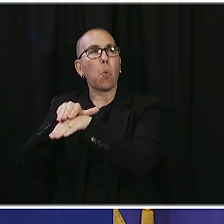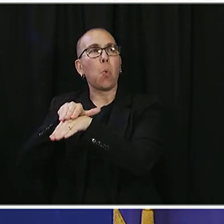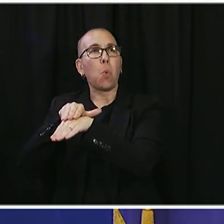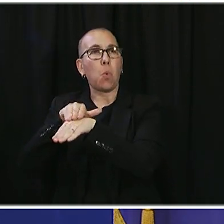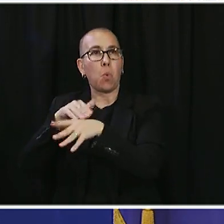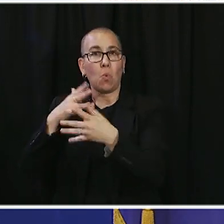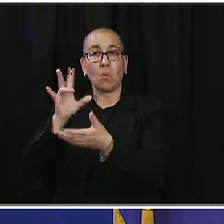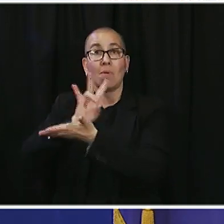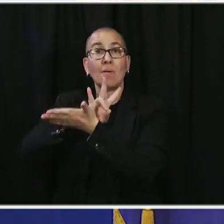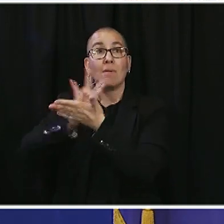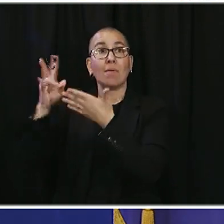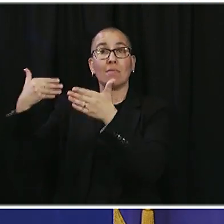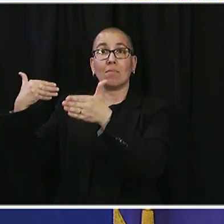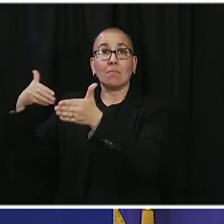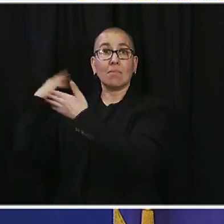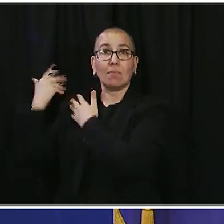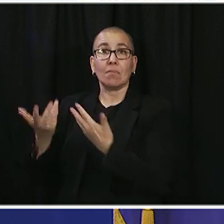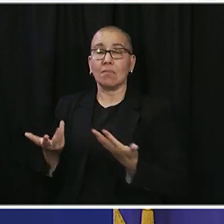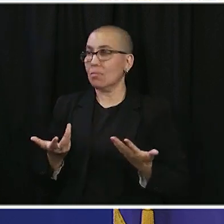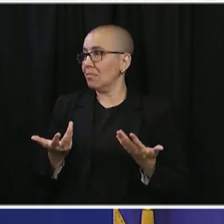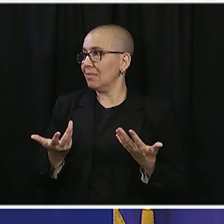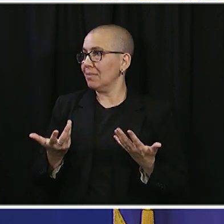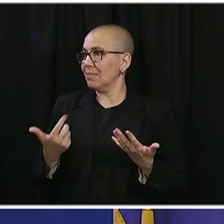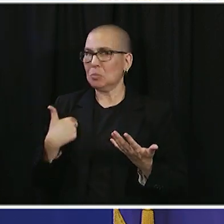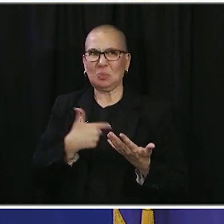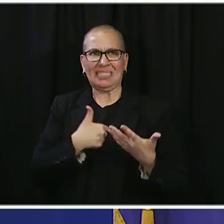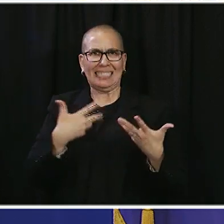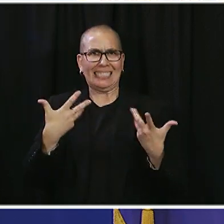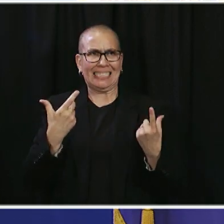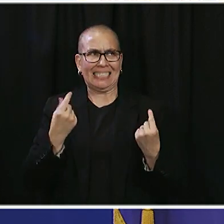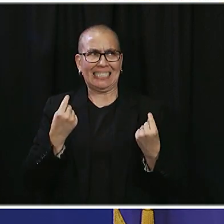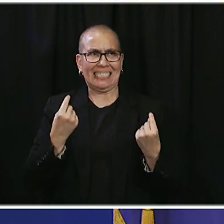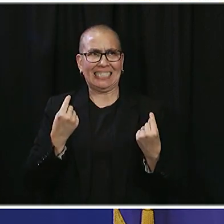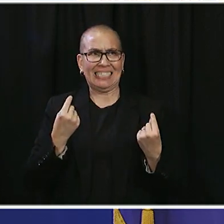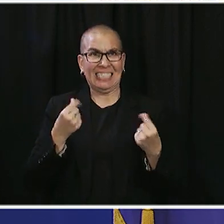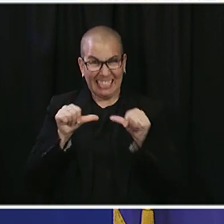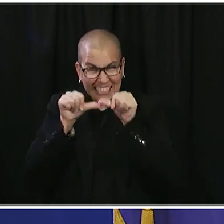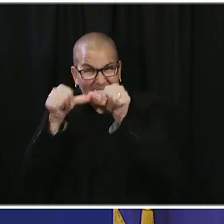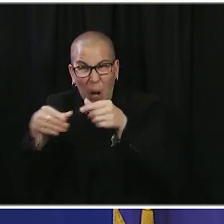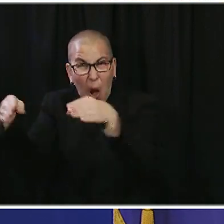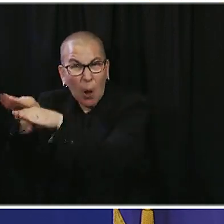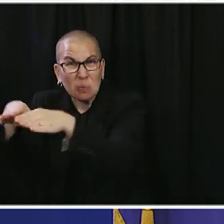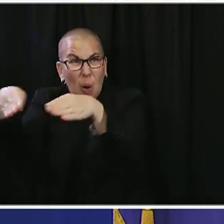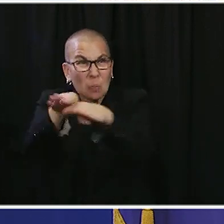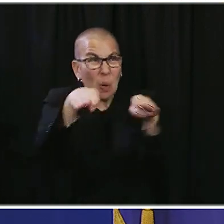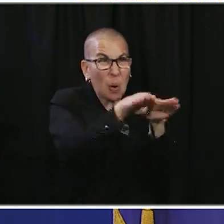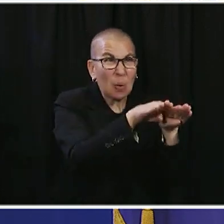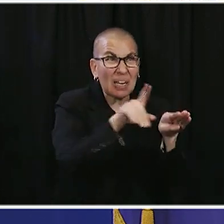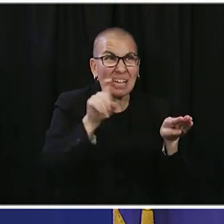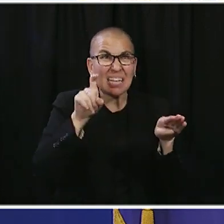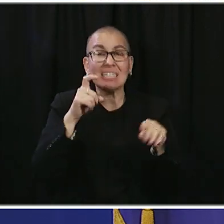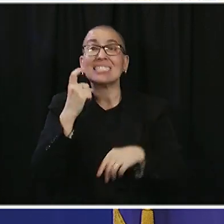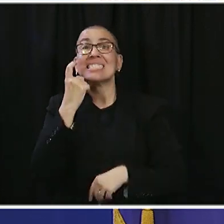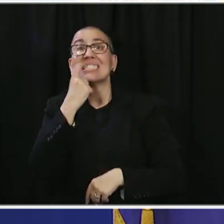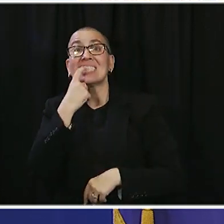SHUT DOWN. DENNIS, ARE YOU GOING TO -- DENTISTS, ELECTIVE SURGERY? WE'RE TRYING TO STRIKE THAT